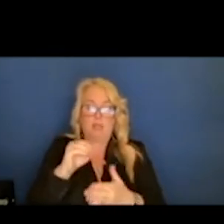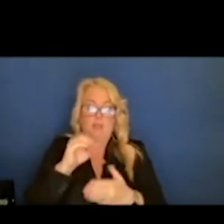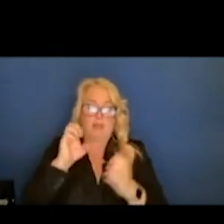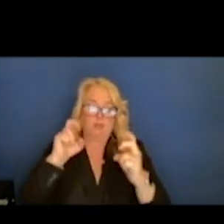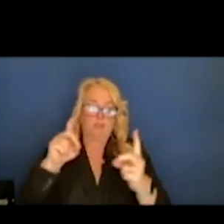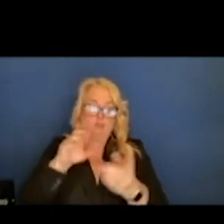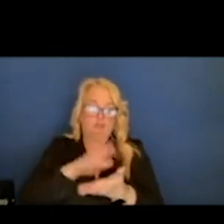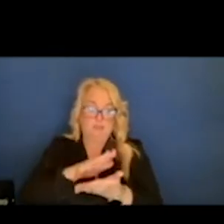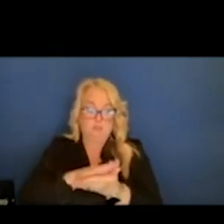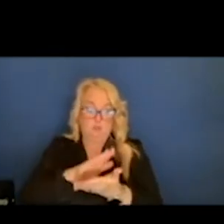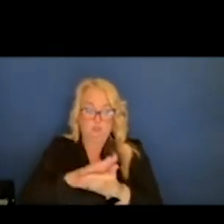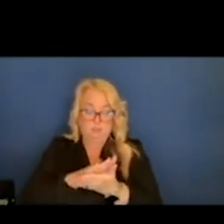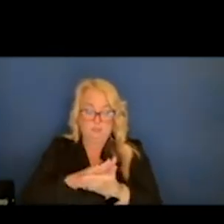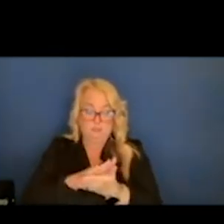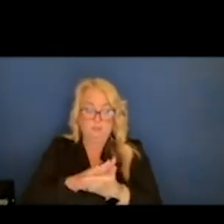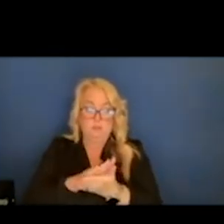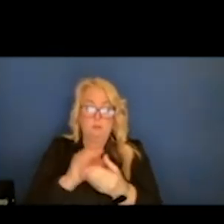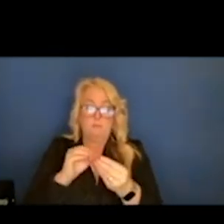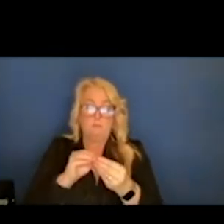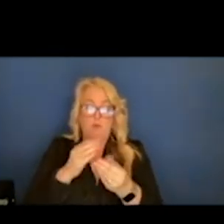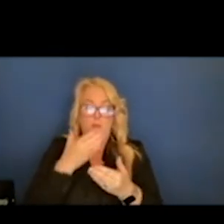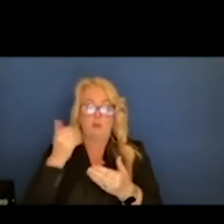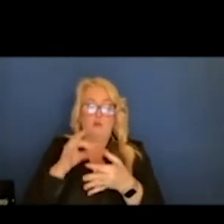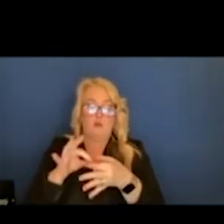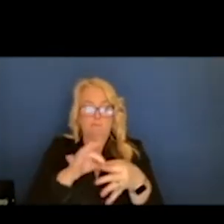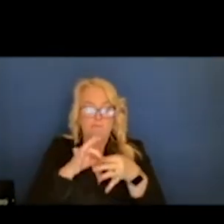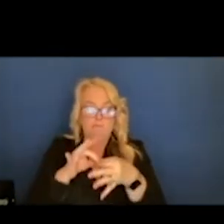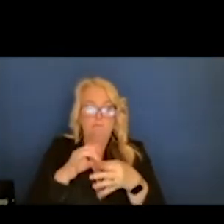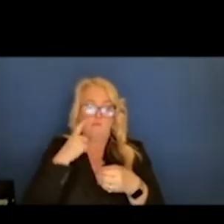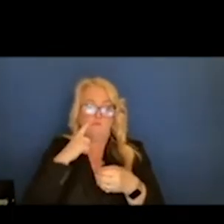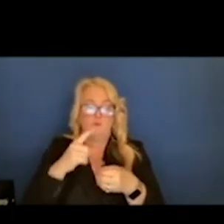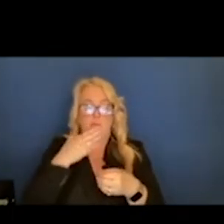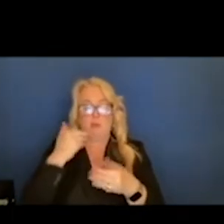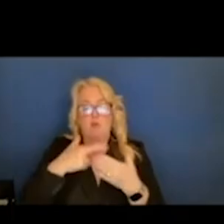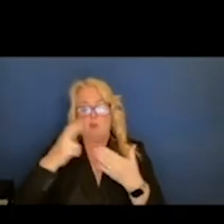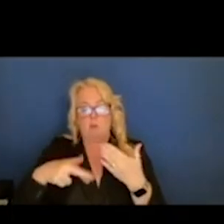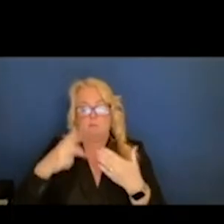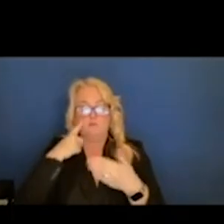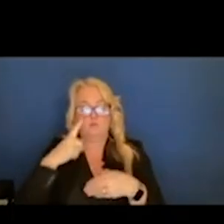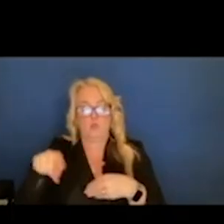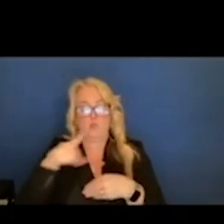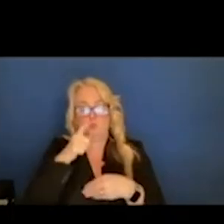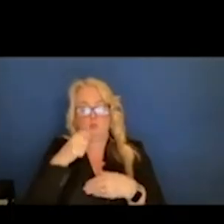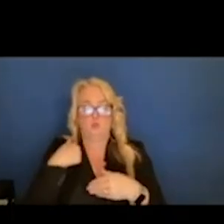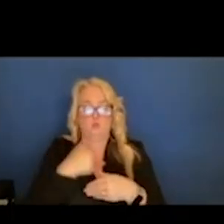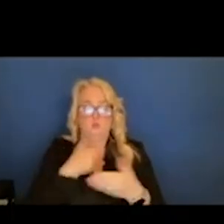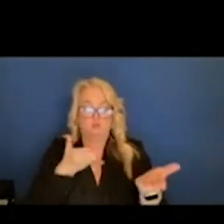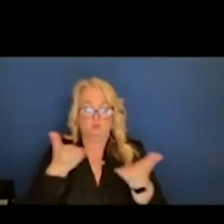educational institutions, fostering partnerships that drive better outcomes for those served.